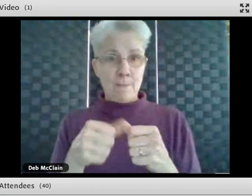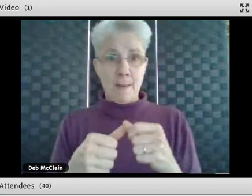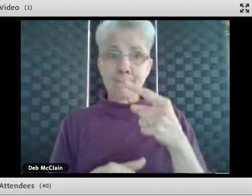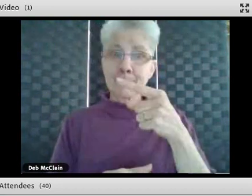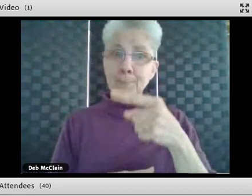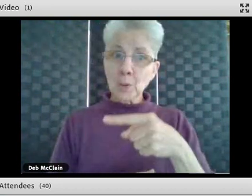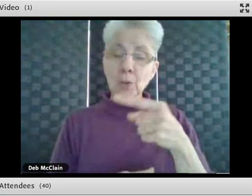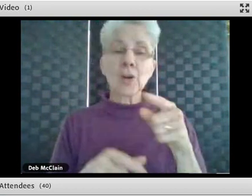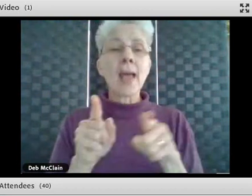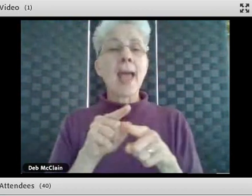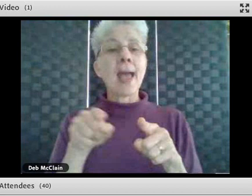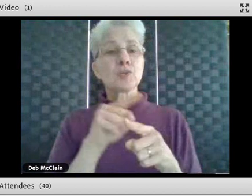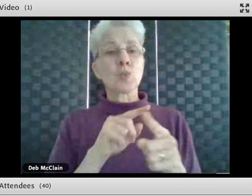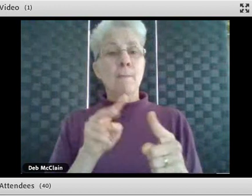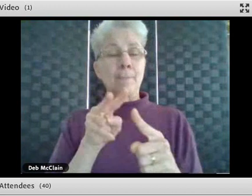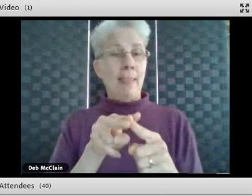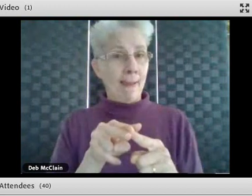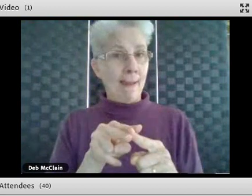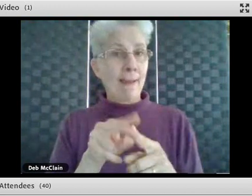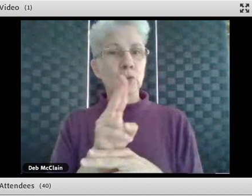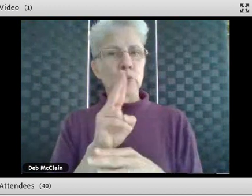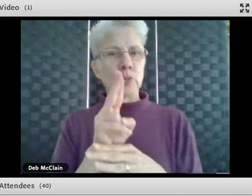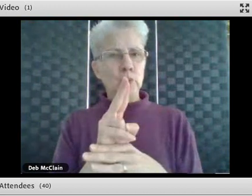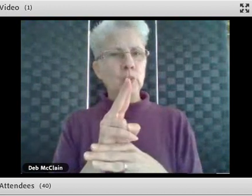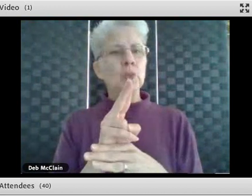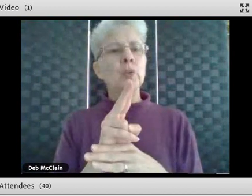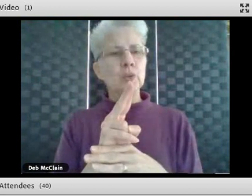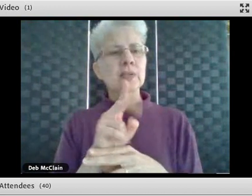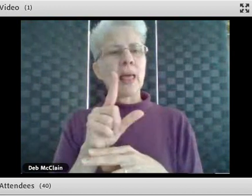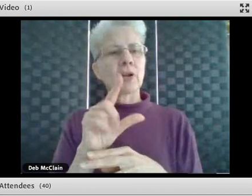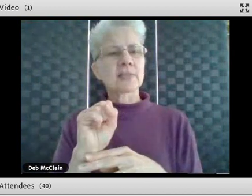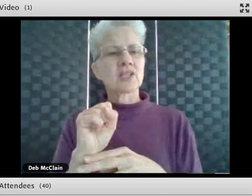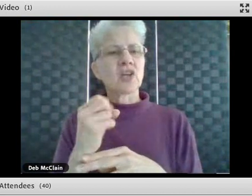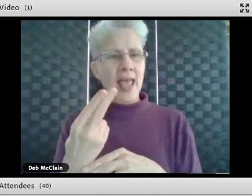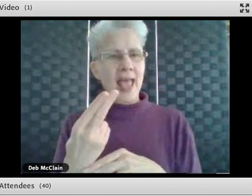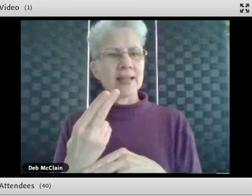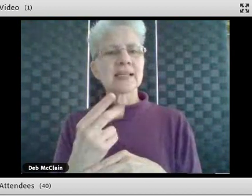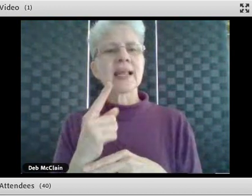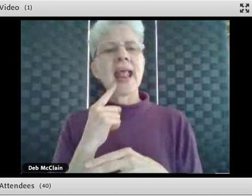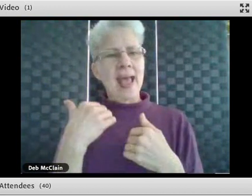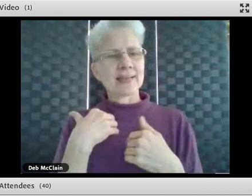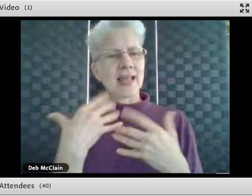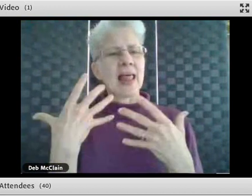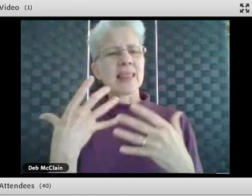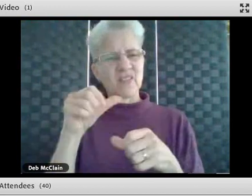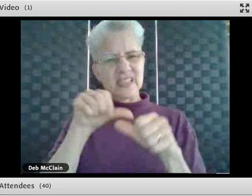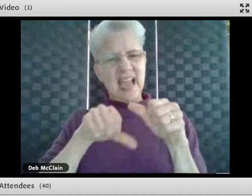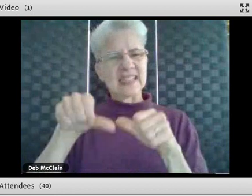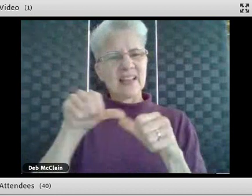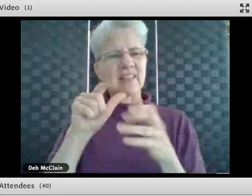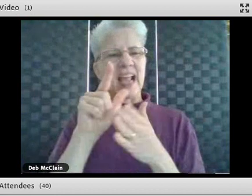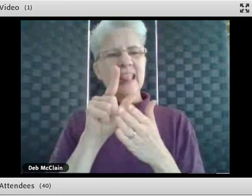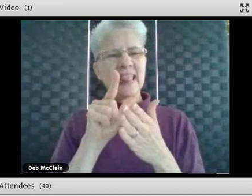As you apply and use Library of Congress Subject Headings is, it does contain a lot of scientific and legal terminology